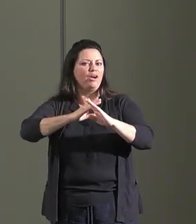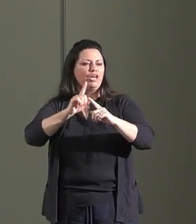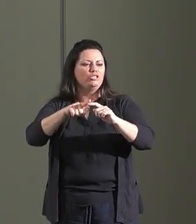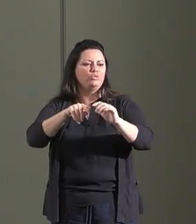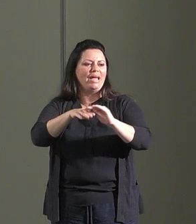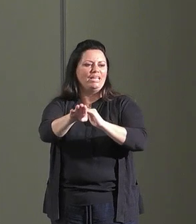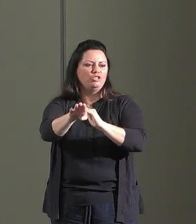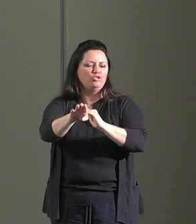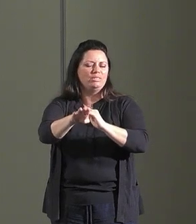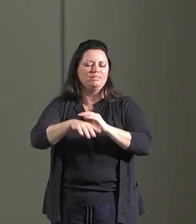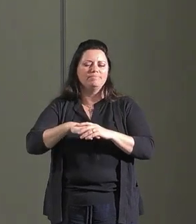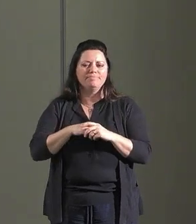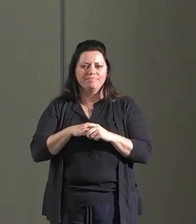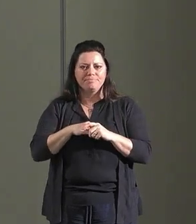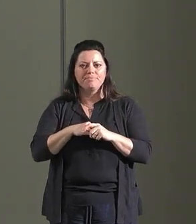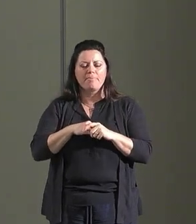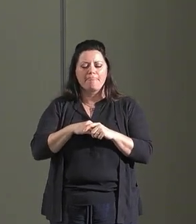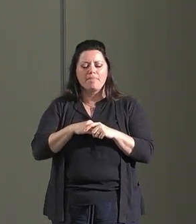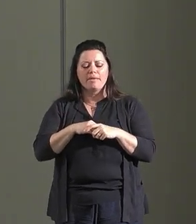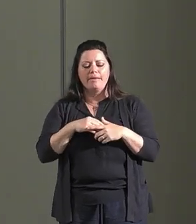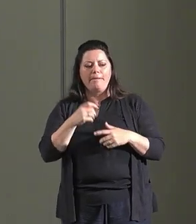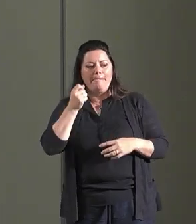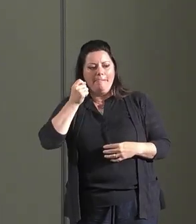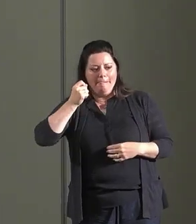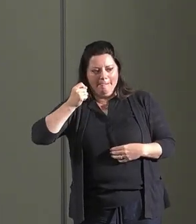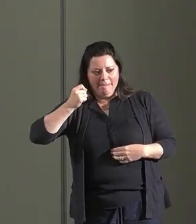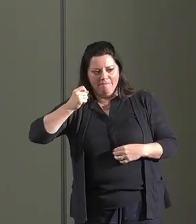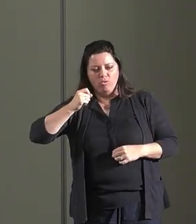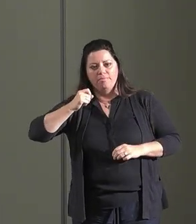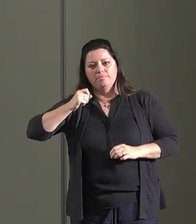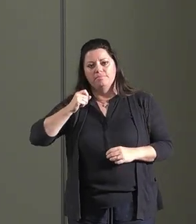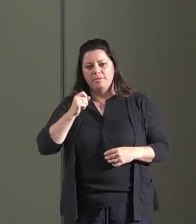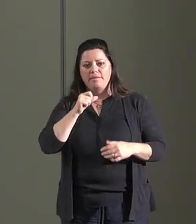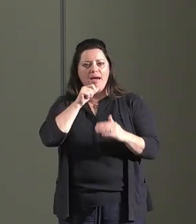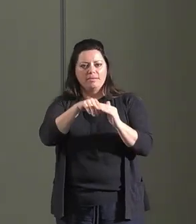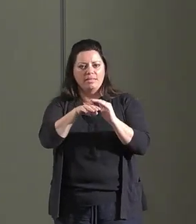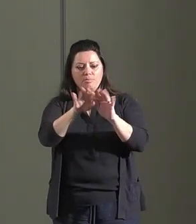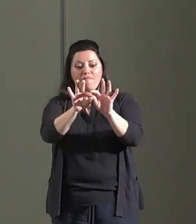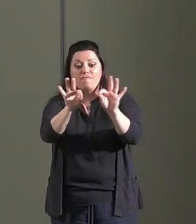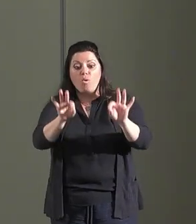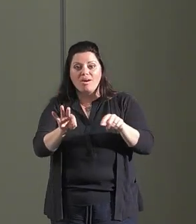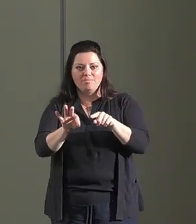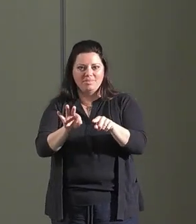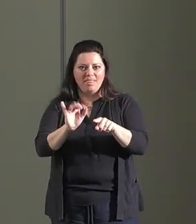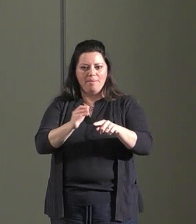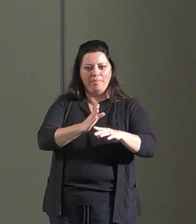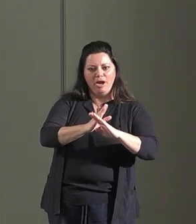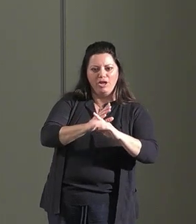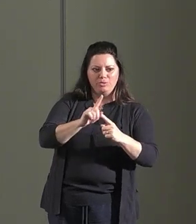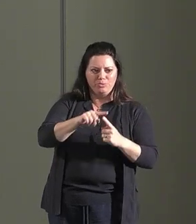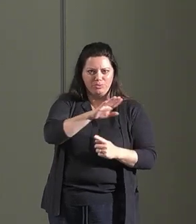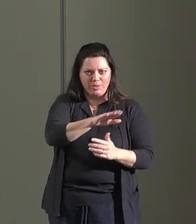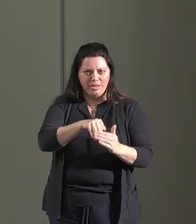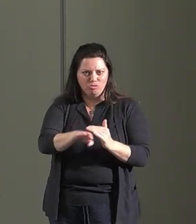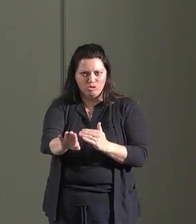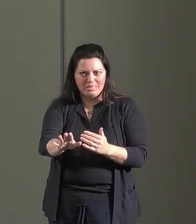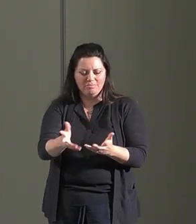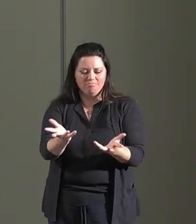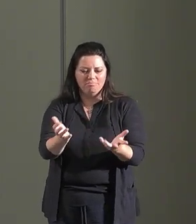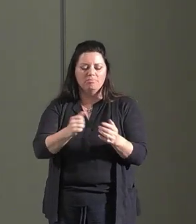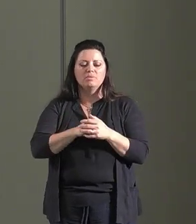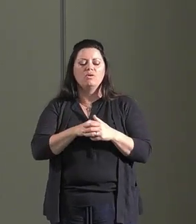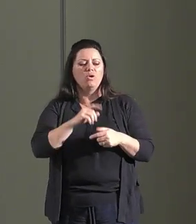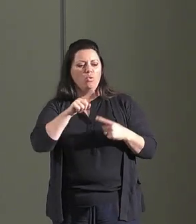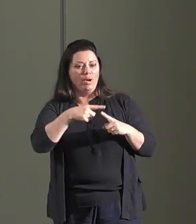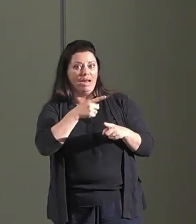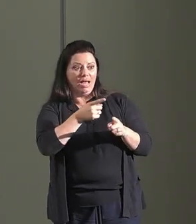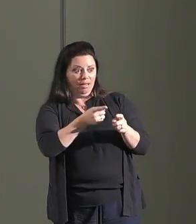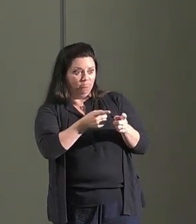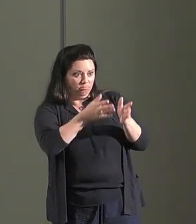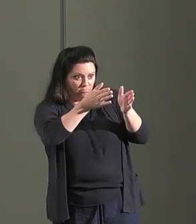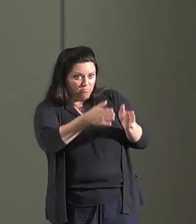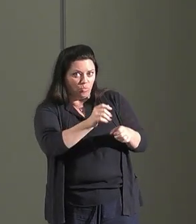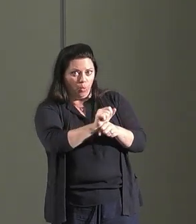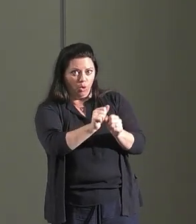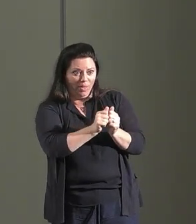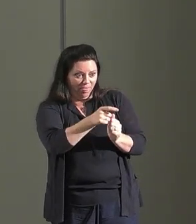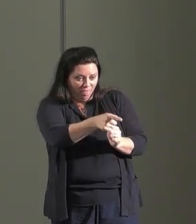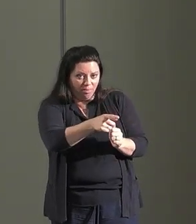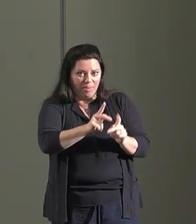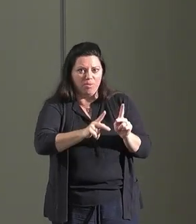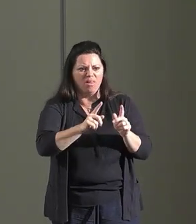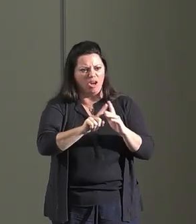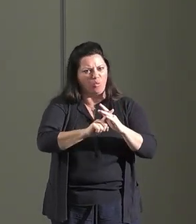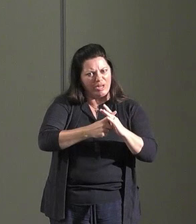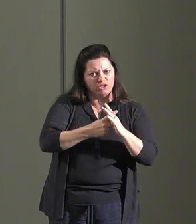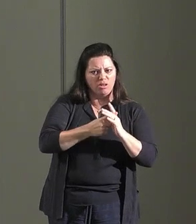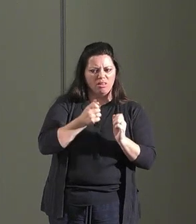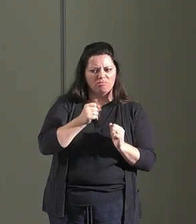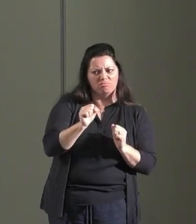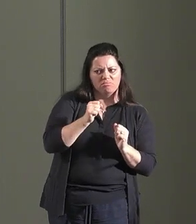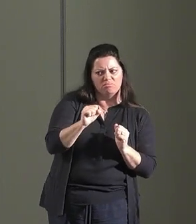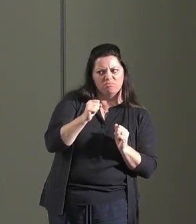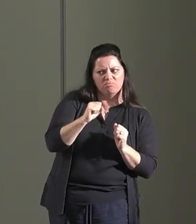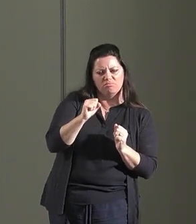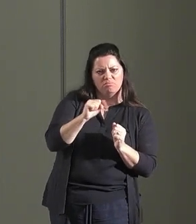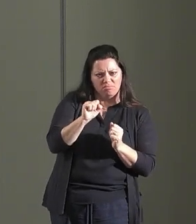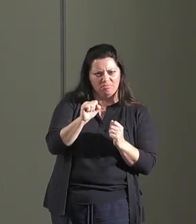And when I -- work with individuals that may be resistant at first and I often did because